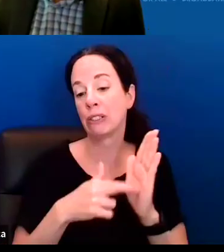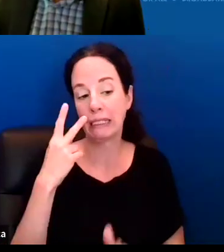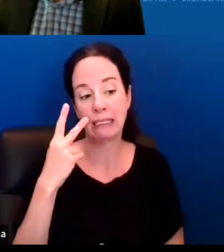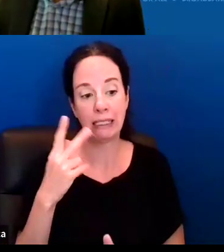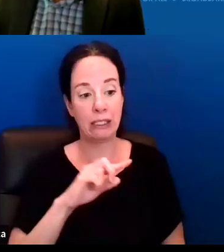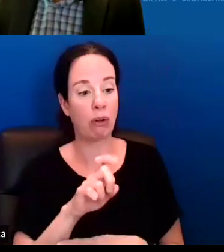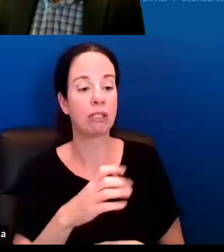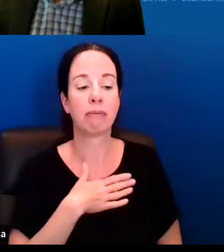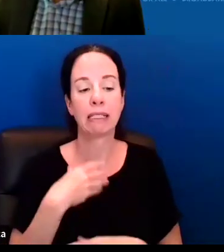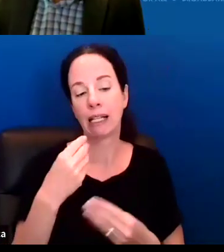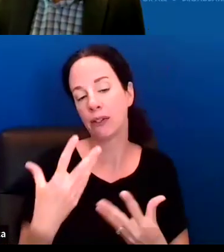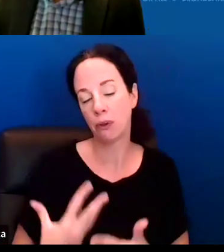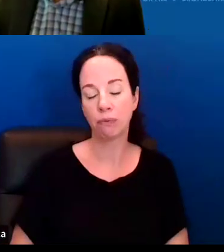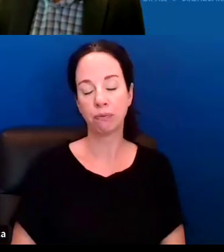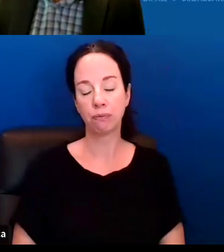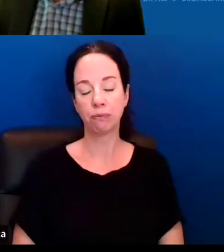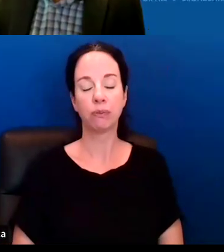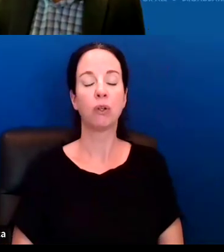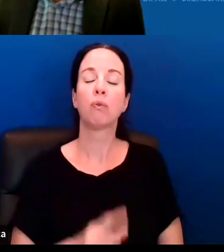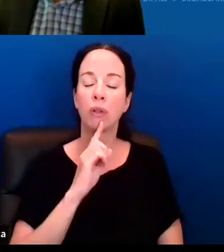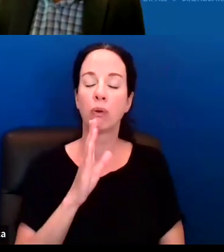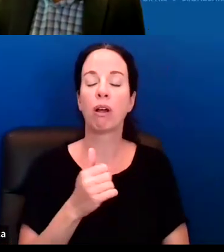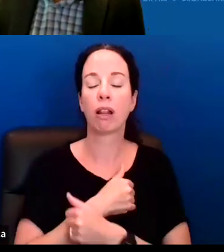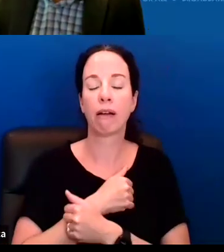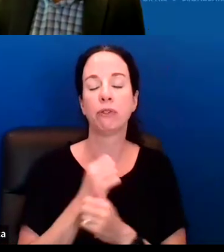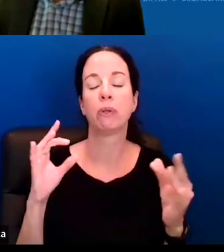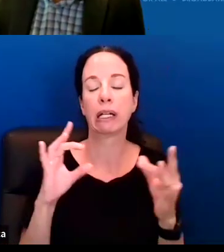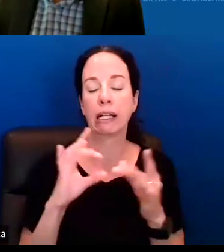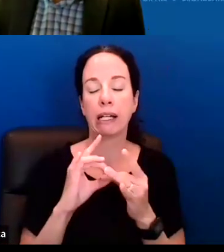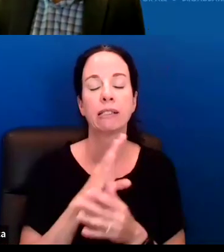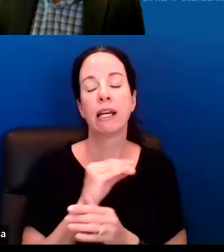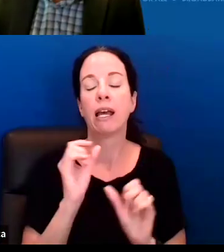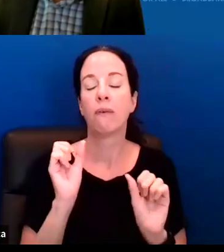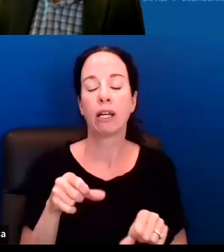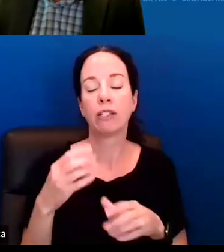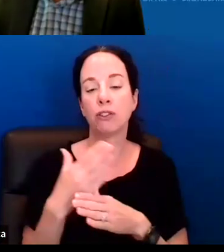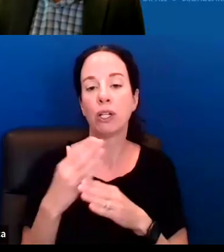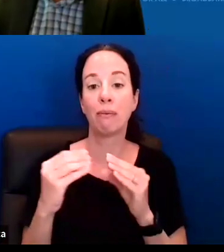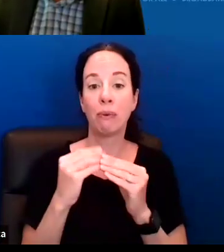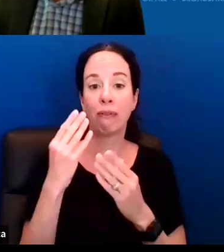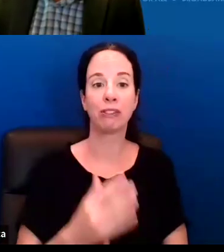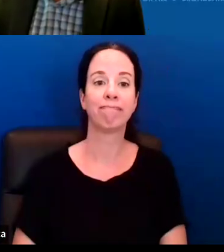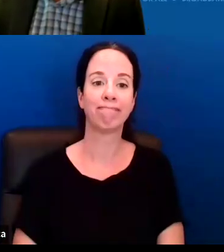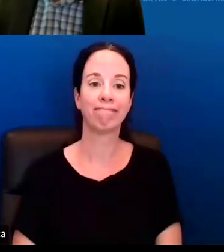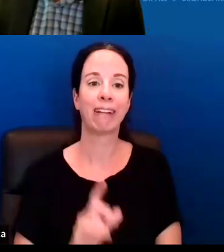please let us know. We'd really love to connect, and we can share more information later.